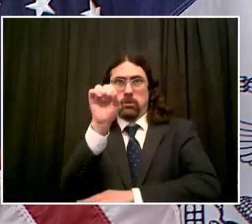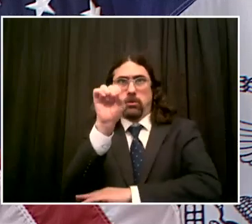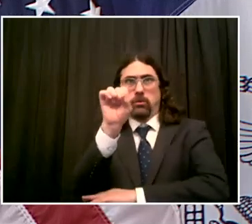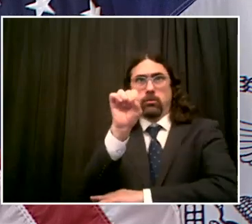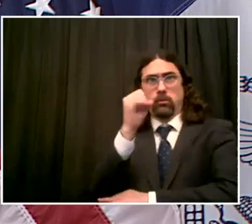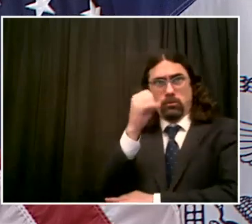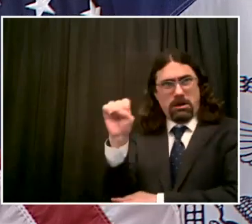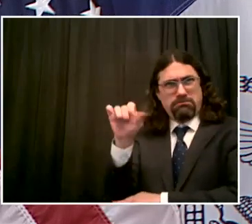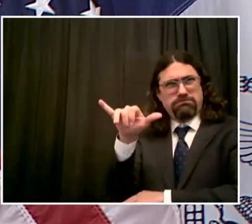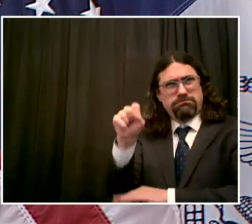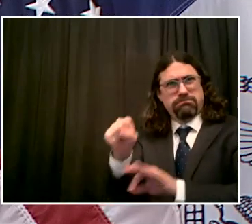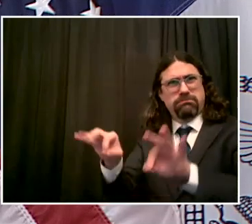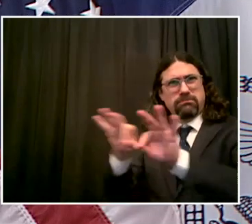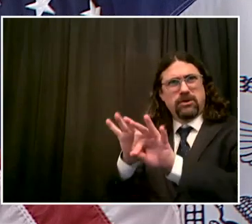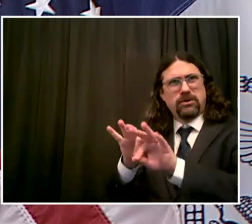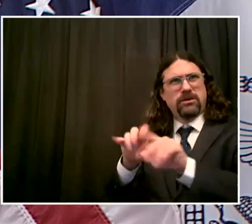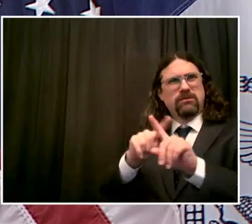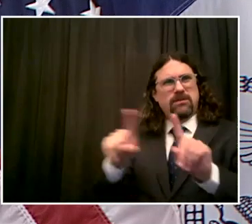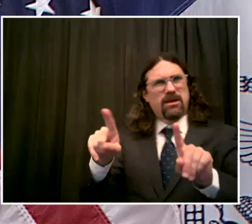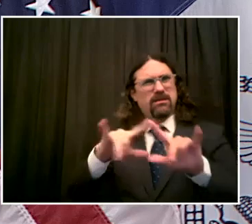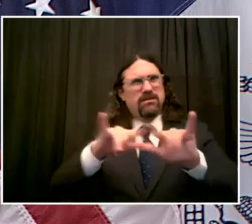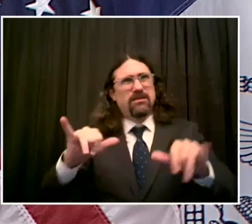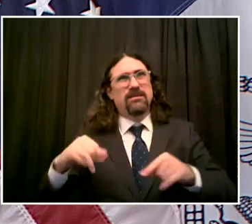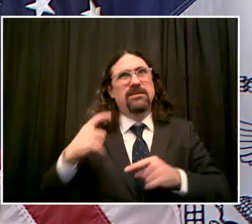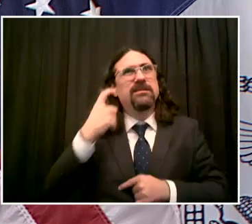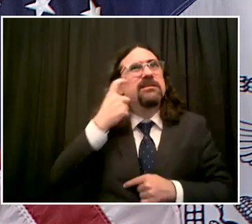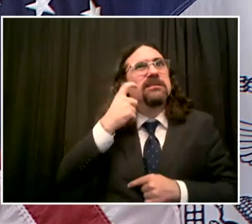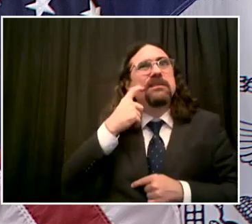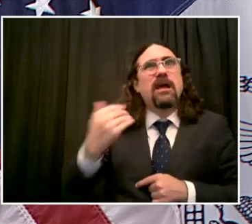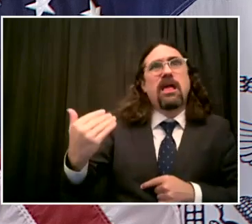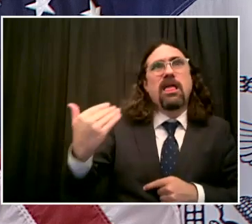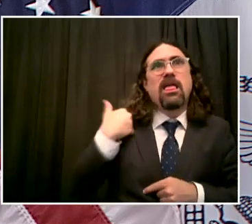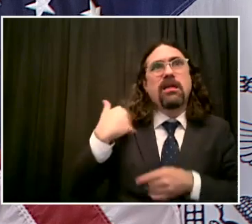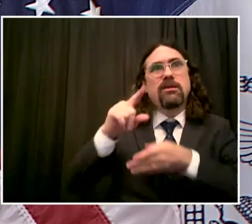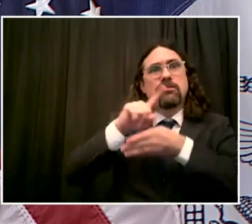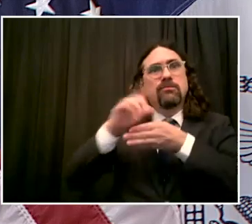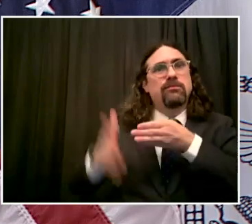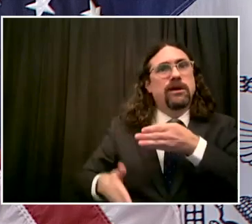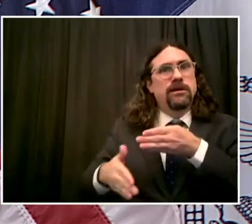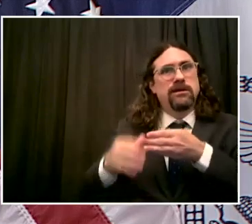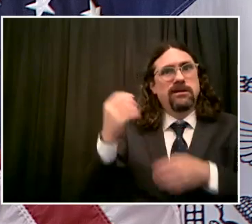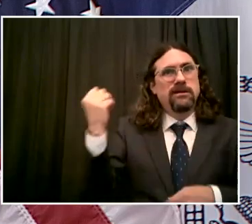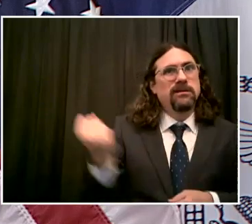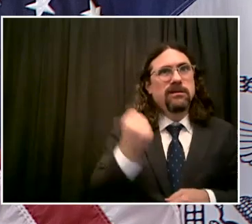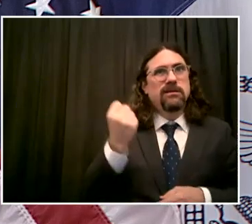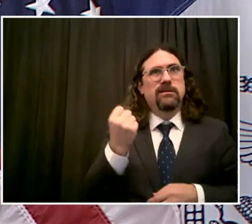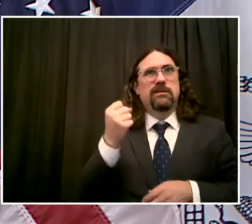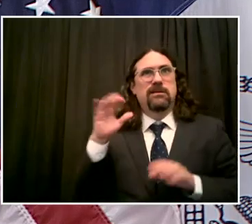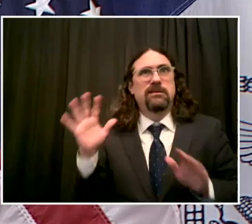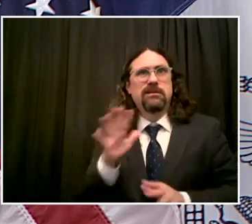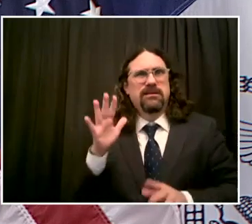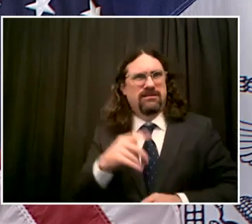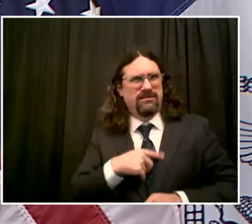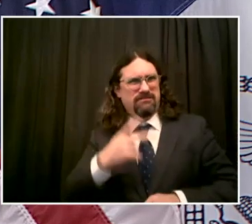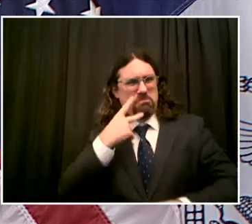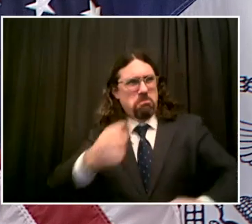LARGE CROWDS AND DID NOT E SE